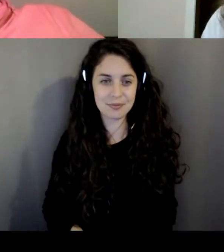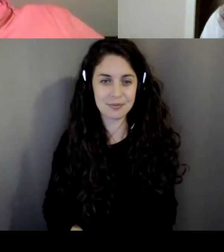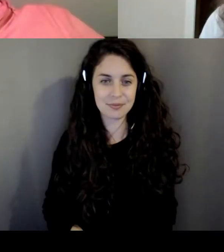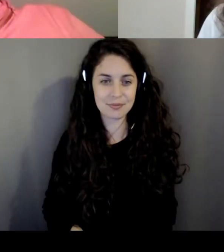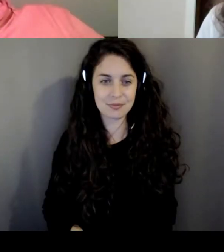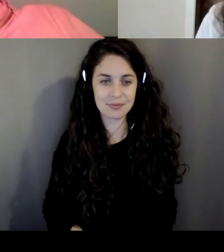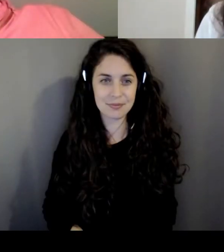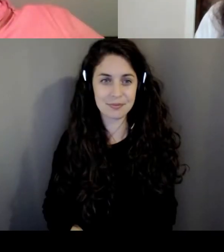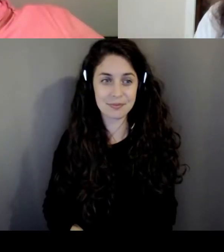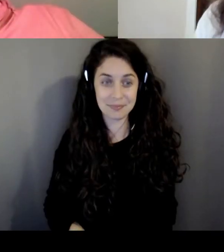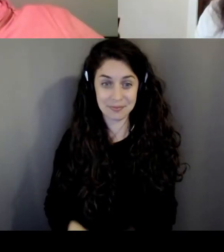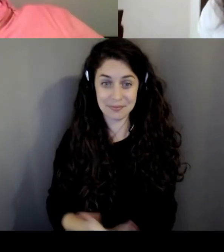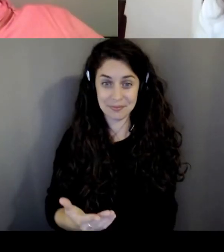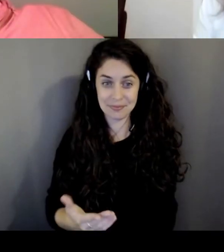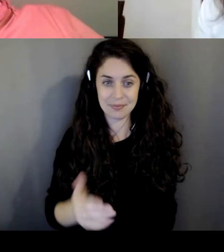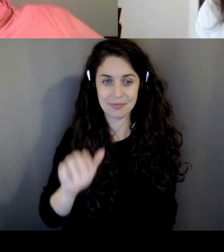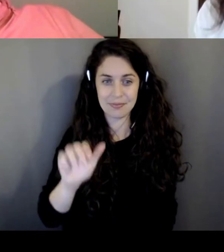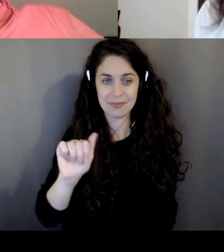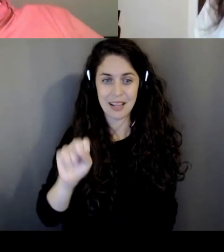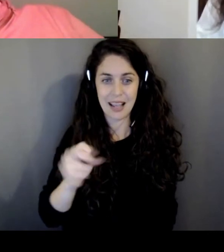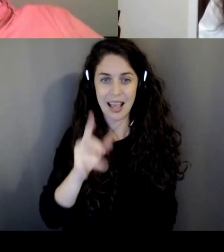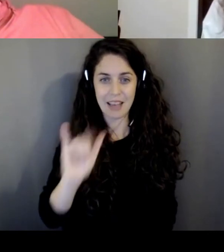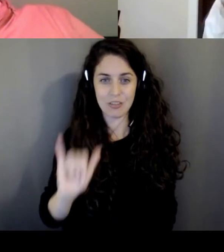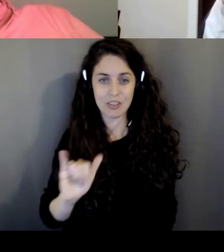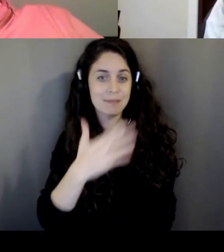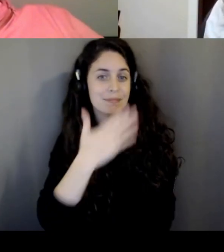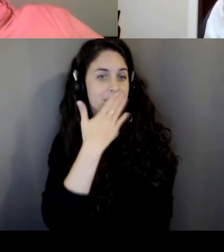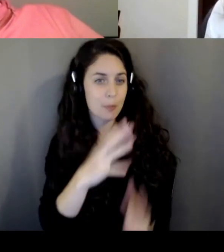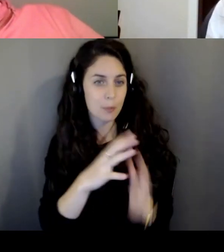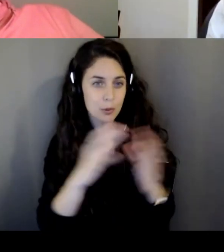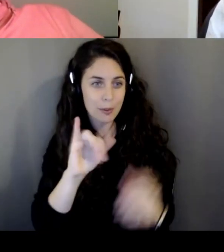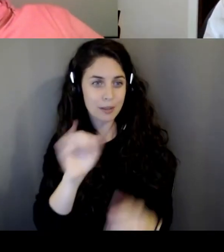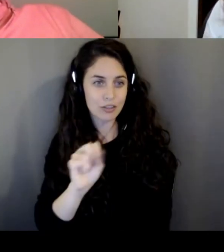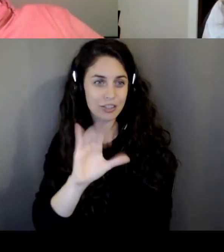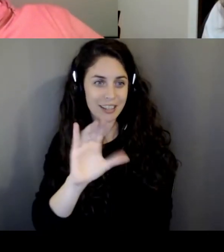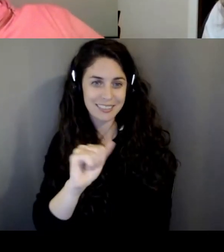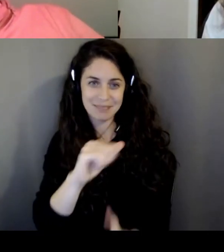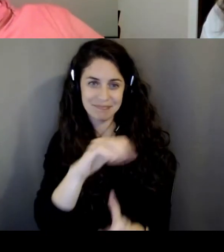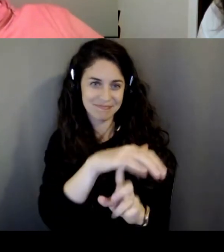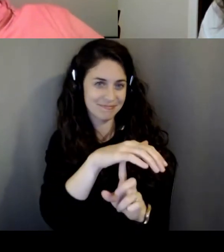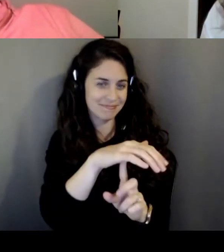Thank you so much, Jessica. That was fantastic, as I knew it would be. I just